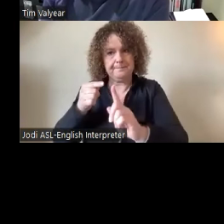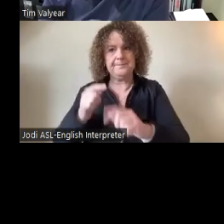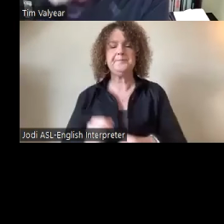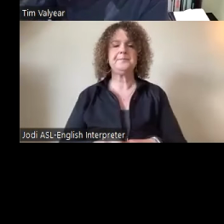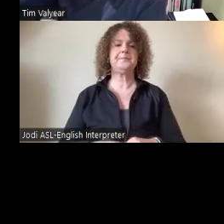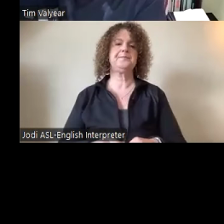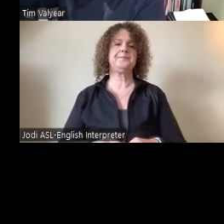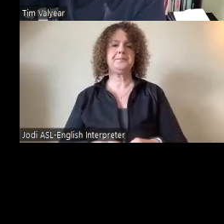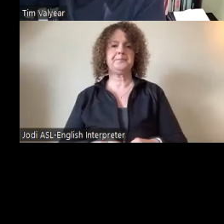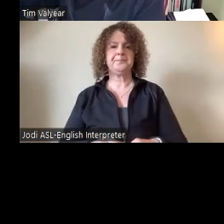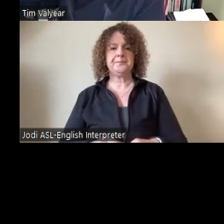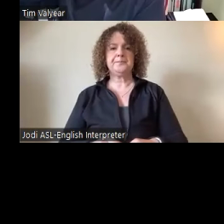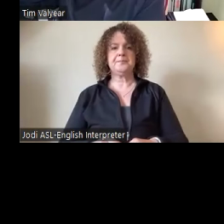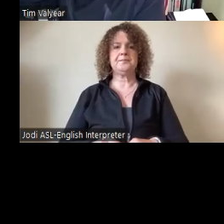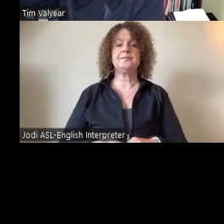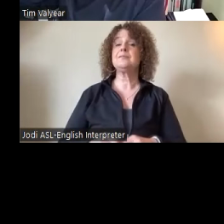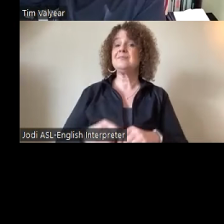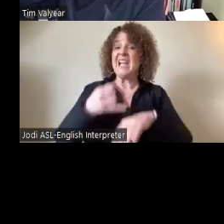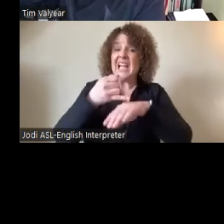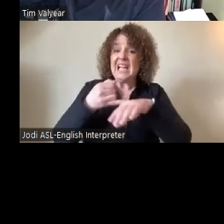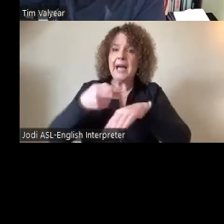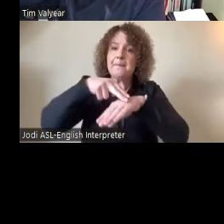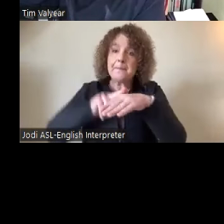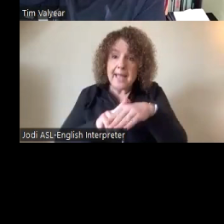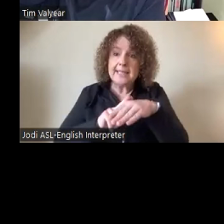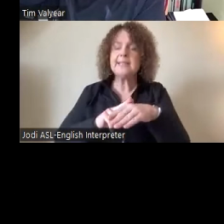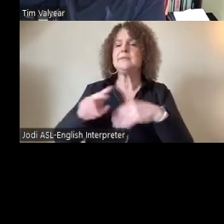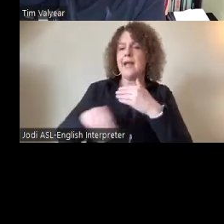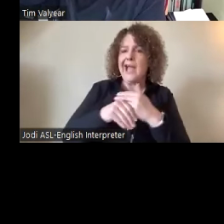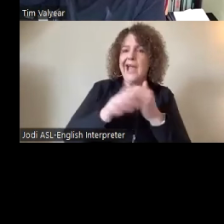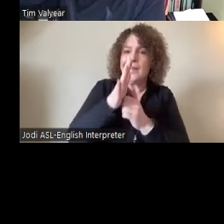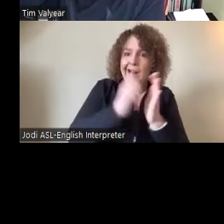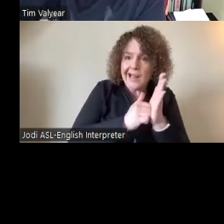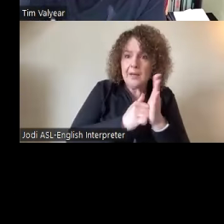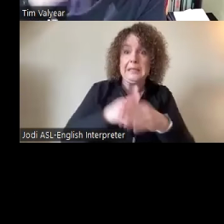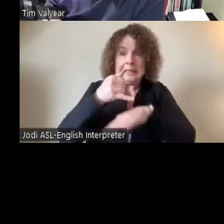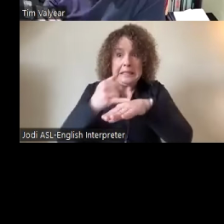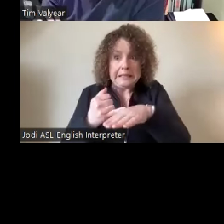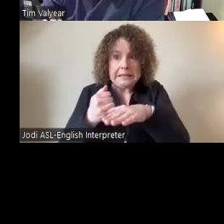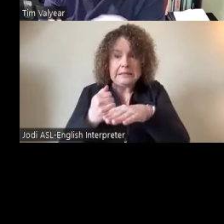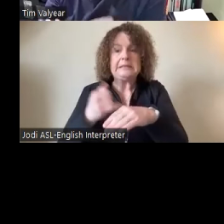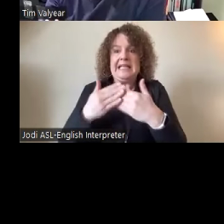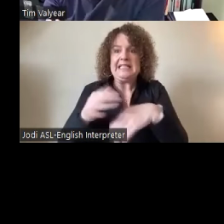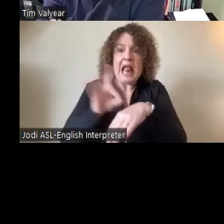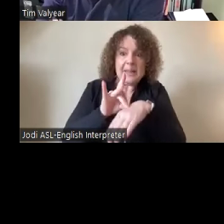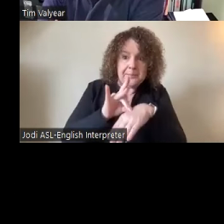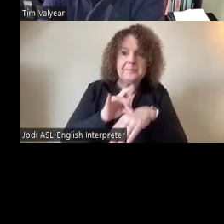how to wash your hands. It says 15 seconds. They have increased that to 20 now with COVID. So cover cuts